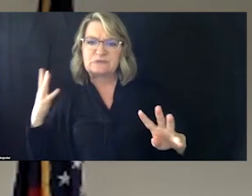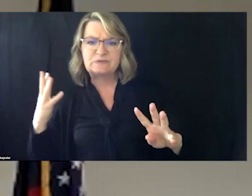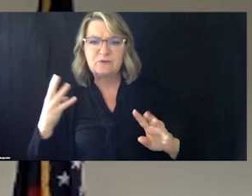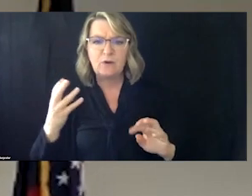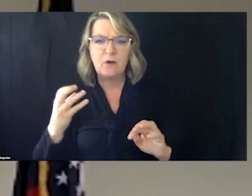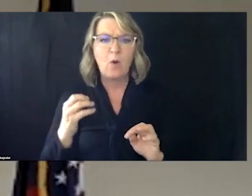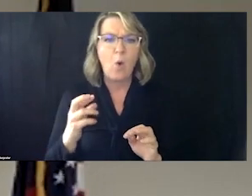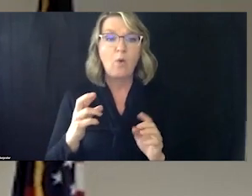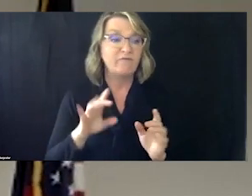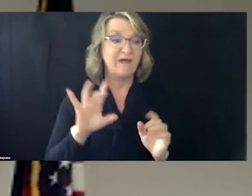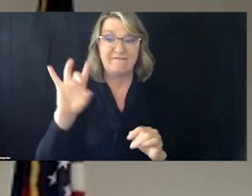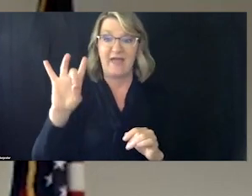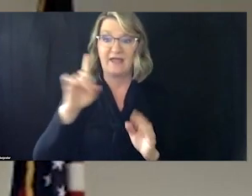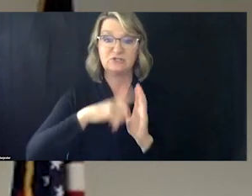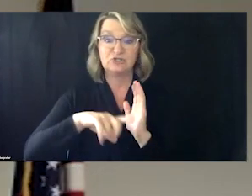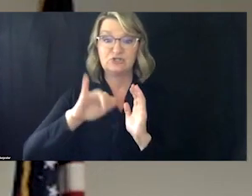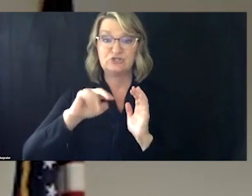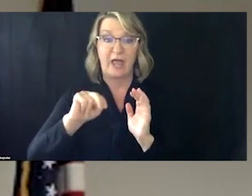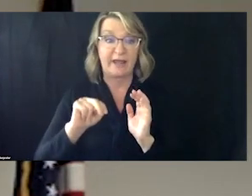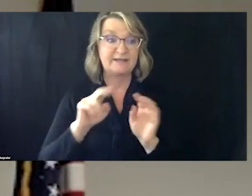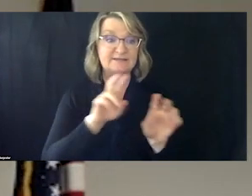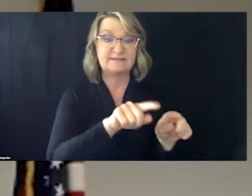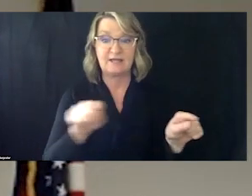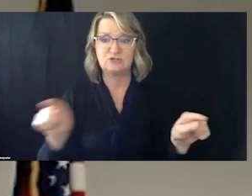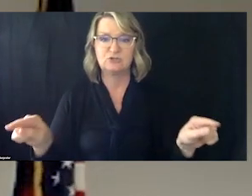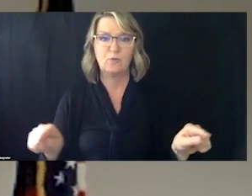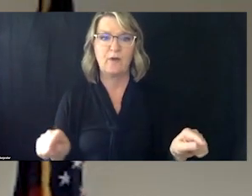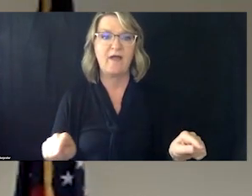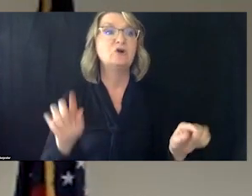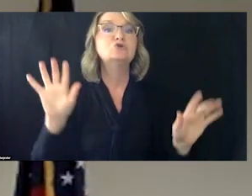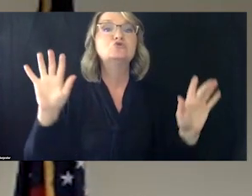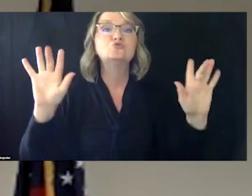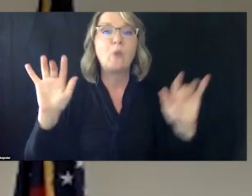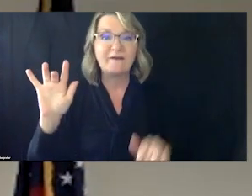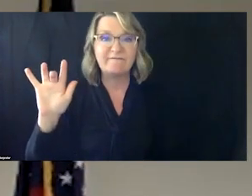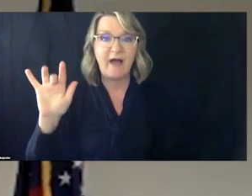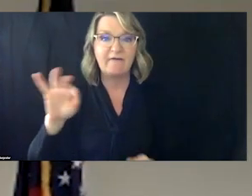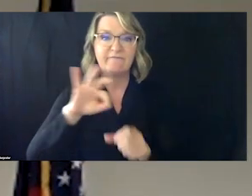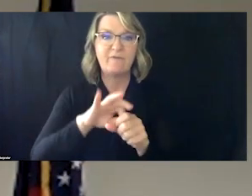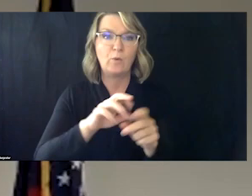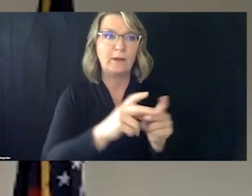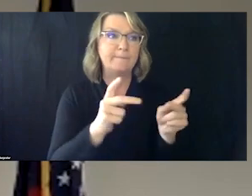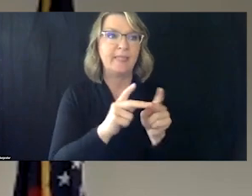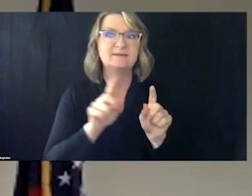stations we'll have upwards of 25 different voting booths to really keep minimize those bottlenecks